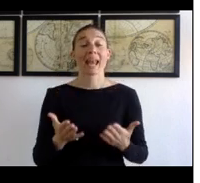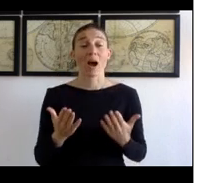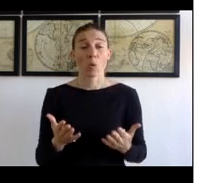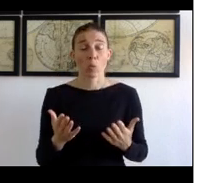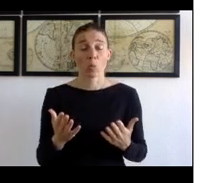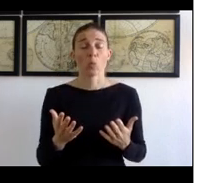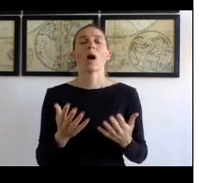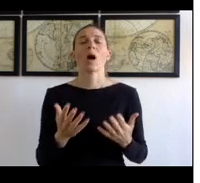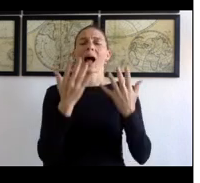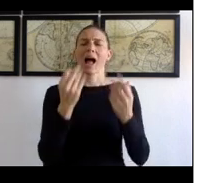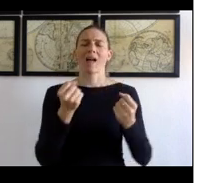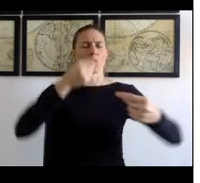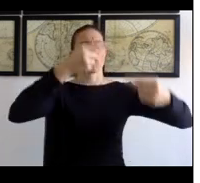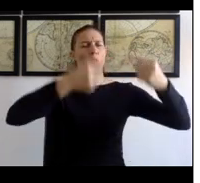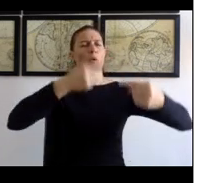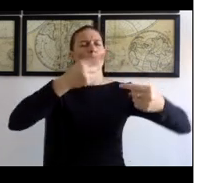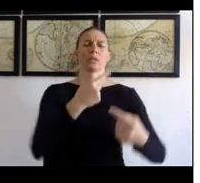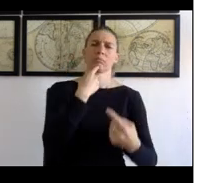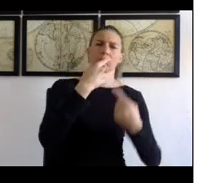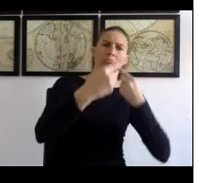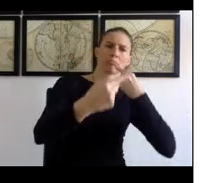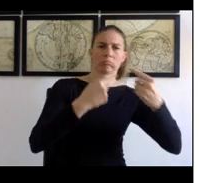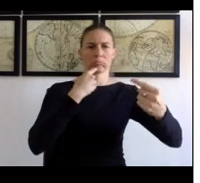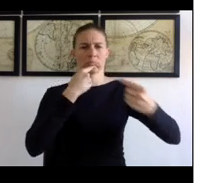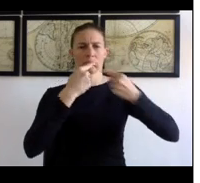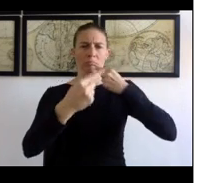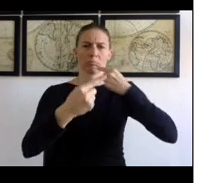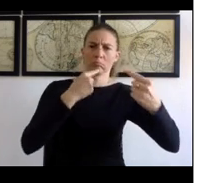When we identify gaps and shortcomings as advocates,